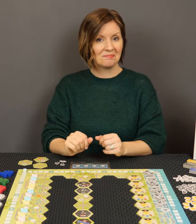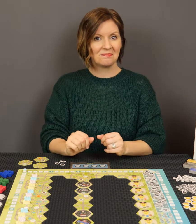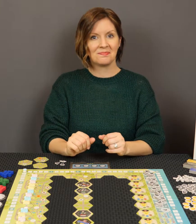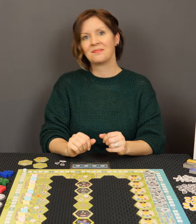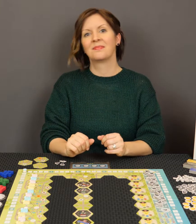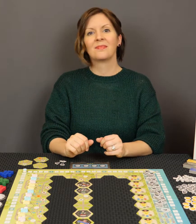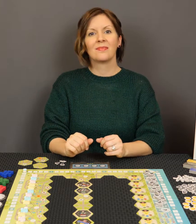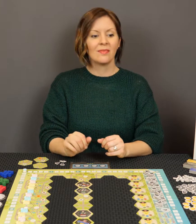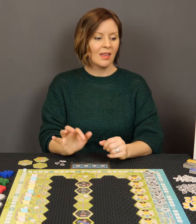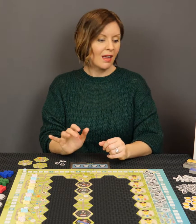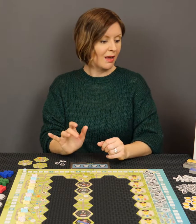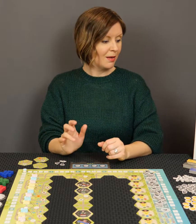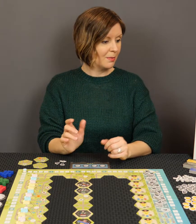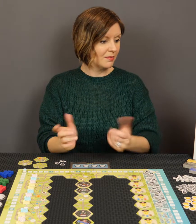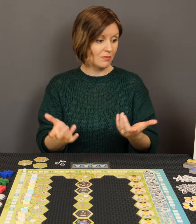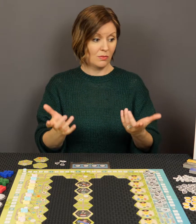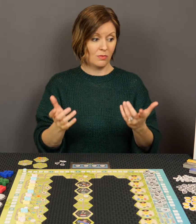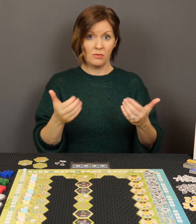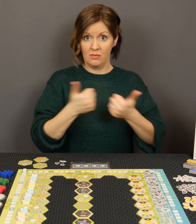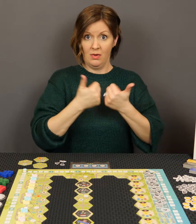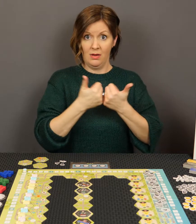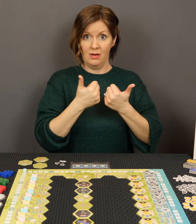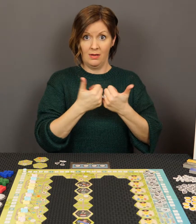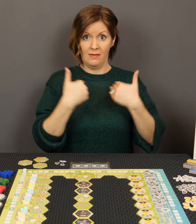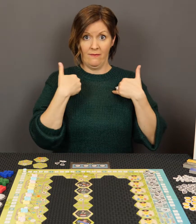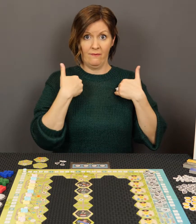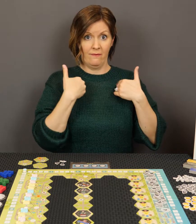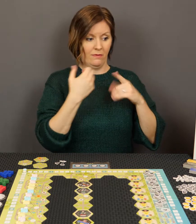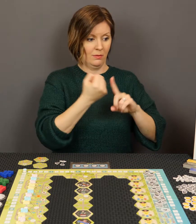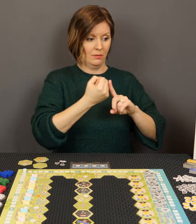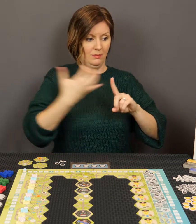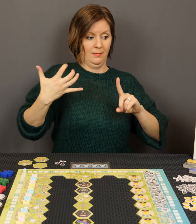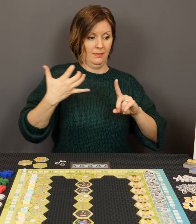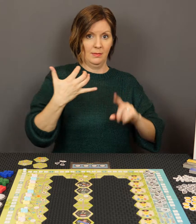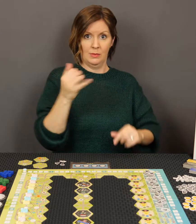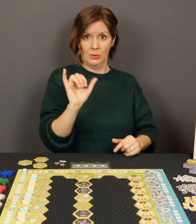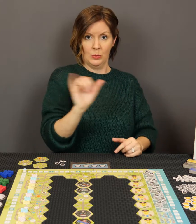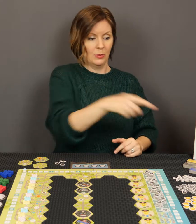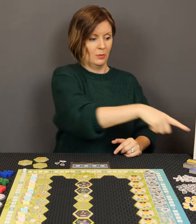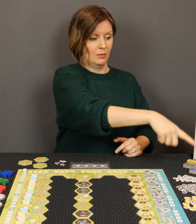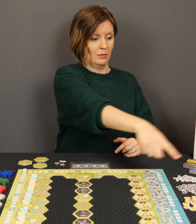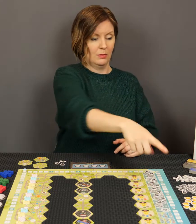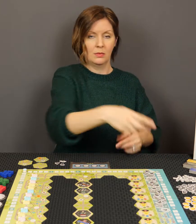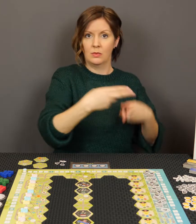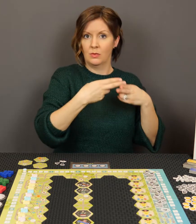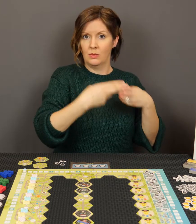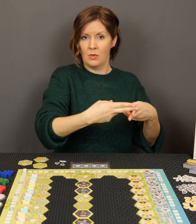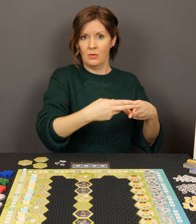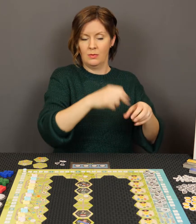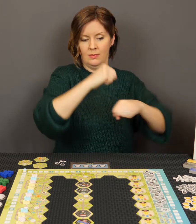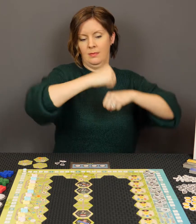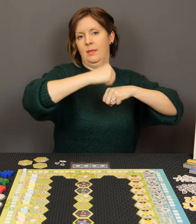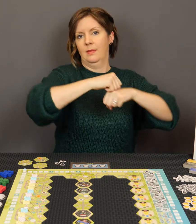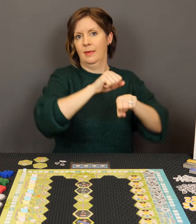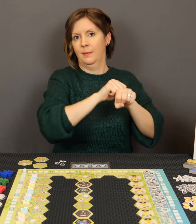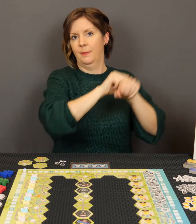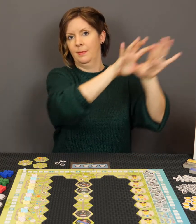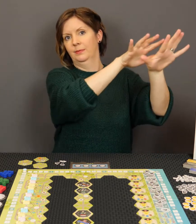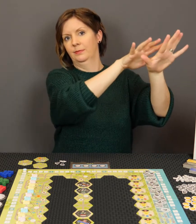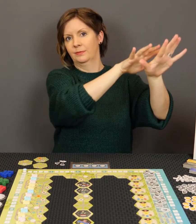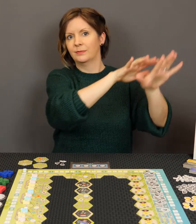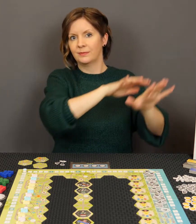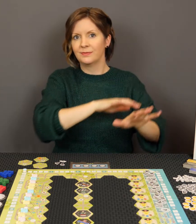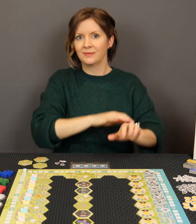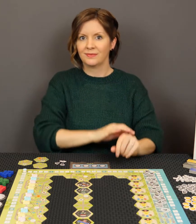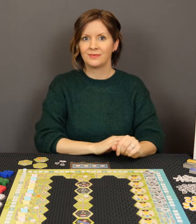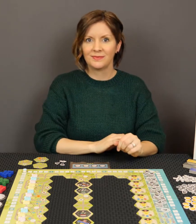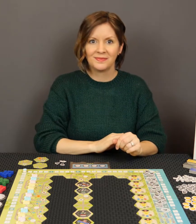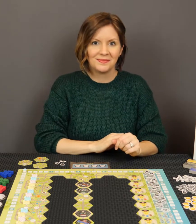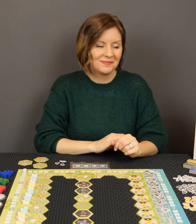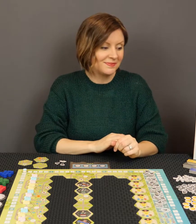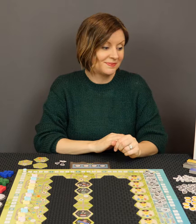Um, well there’s an expansion for the game too called Rocky Mountains.